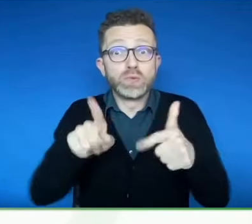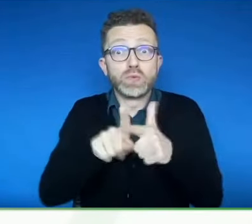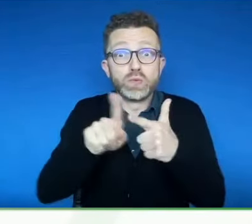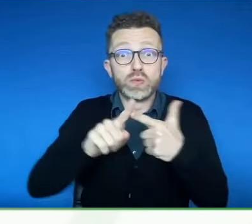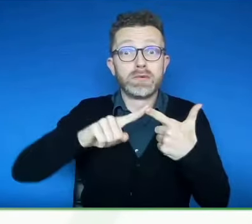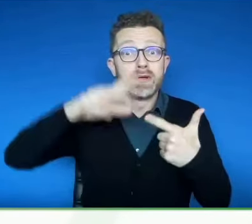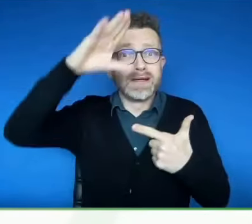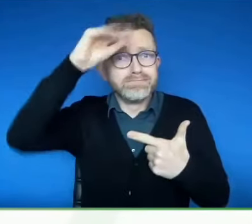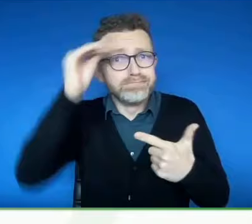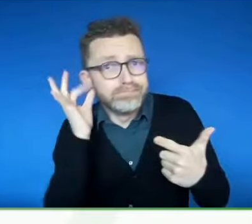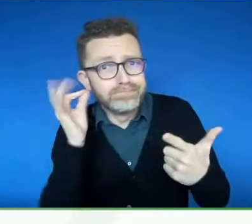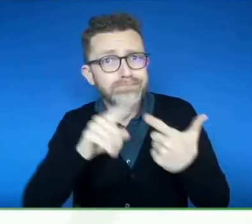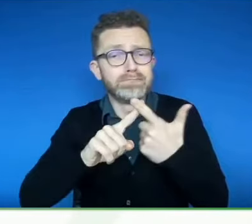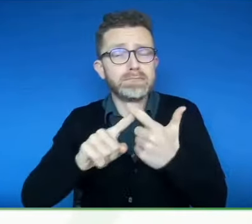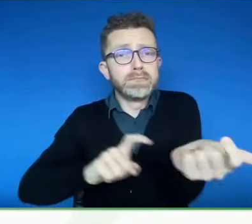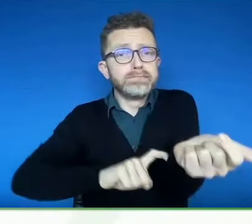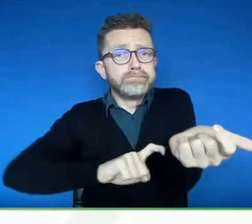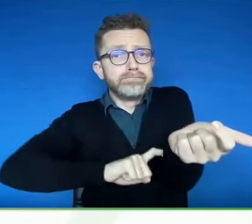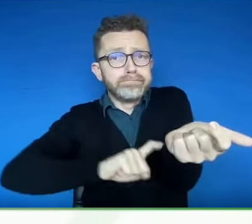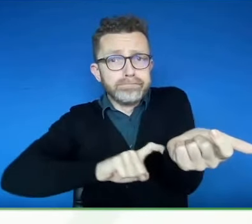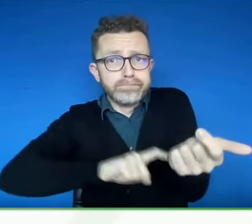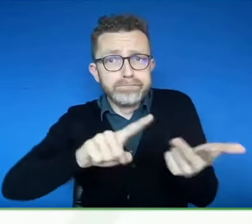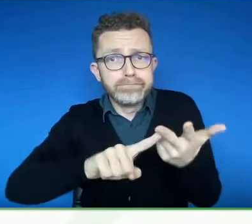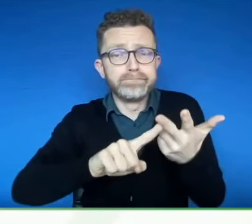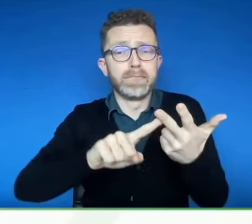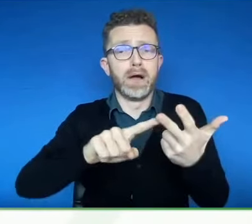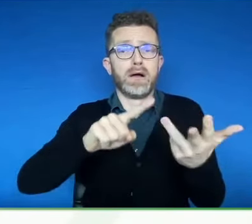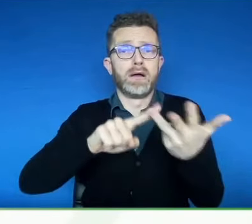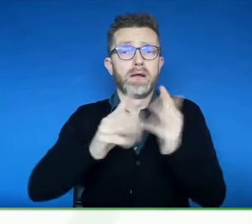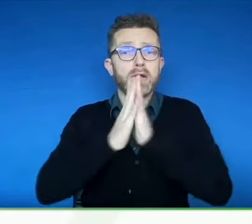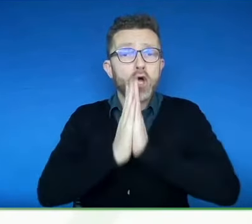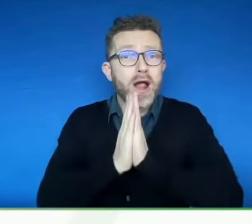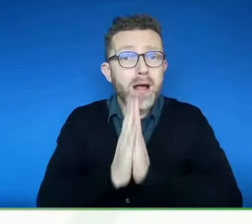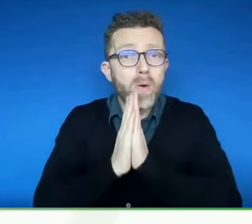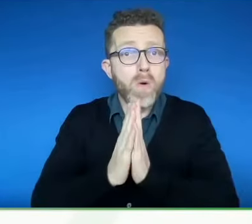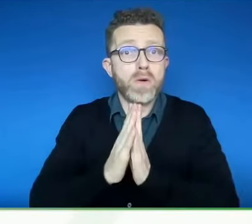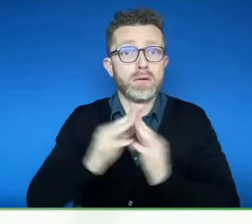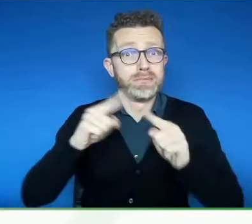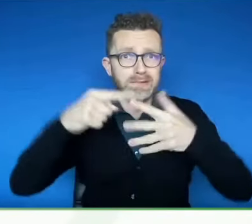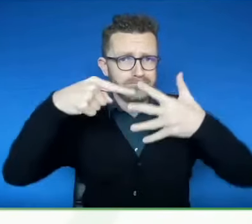probability, access, systems, participation, decision-making and well-being.